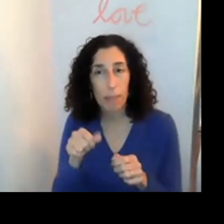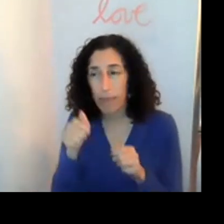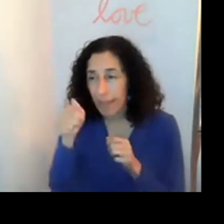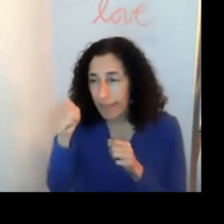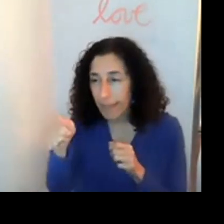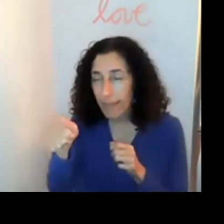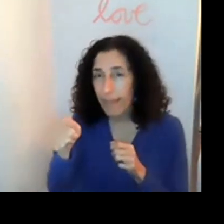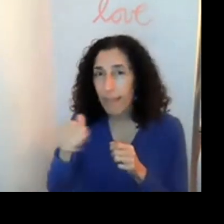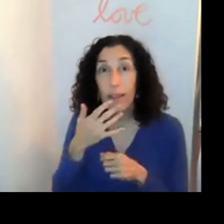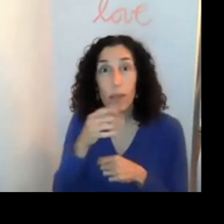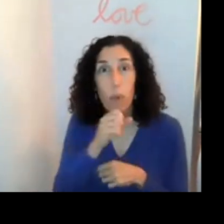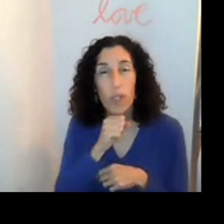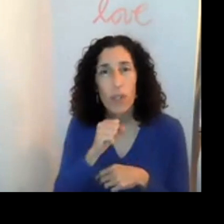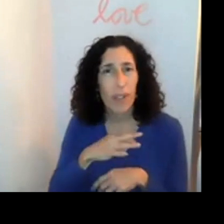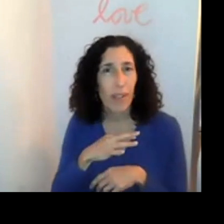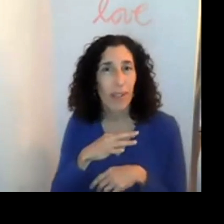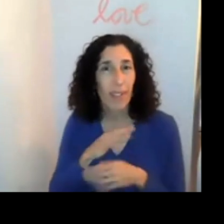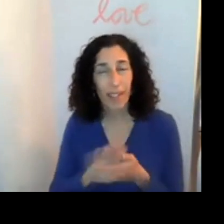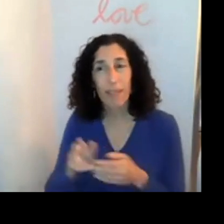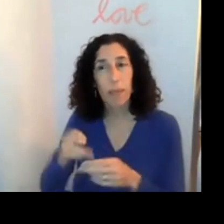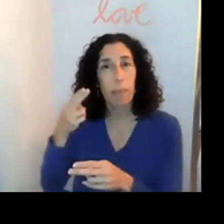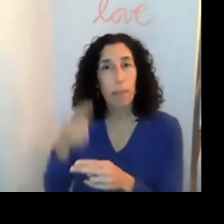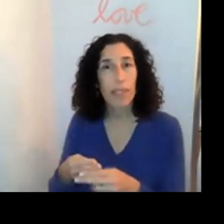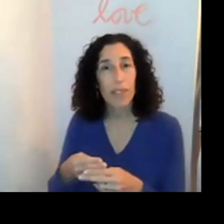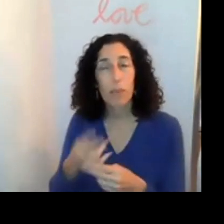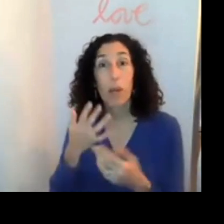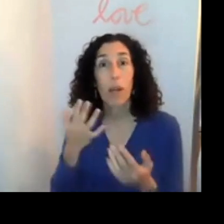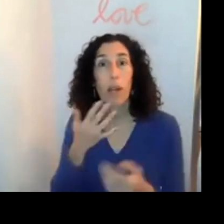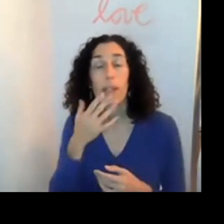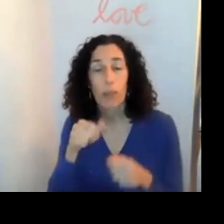and intentionally the images used were decorative. So I guess I was just wondering like if you